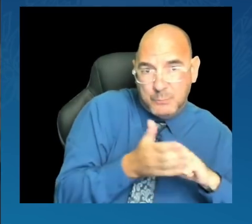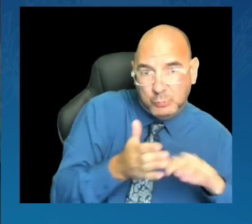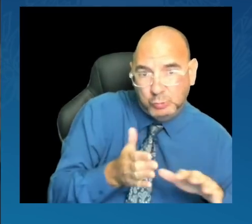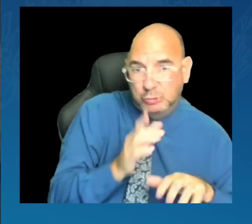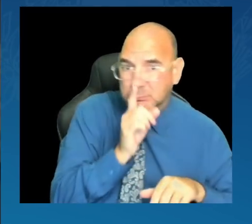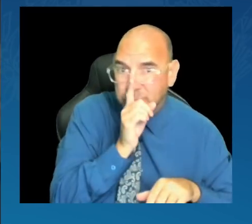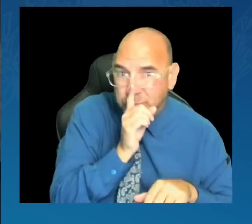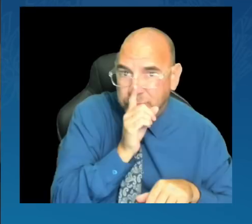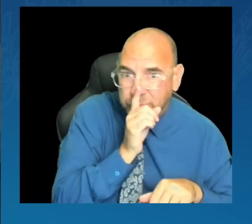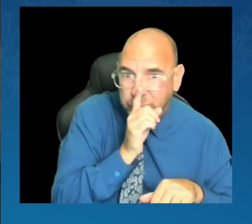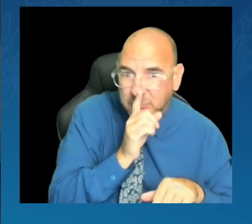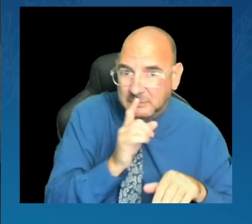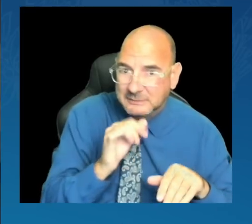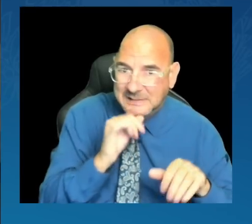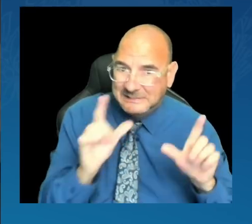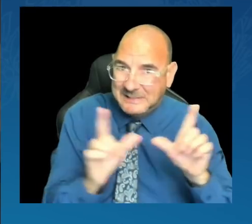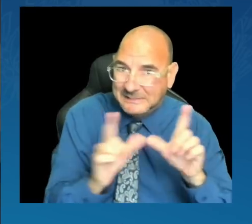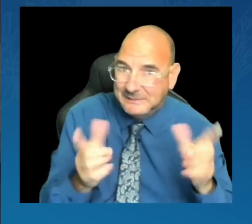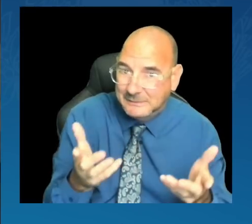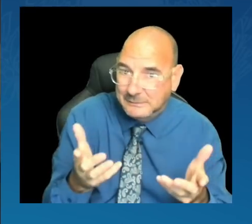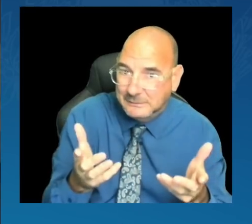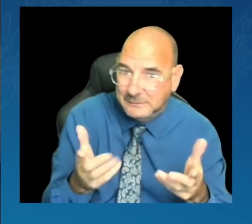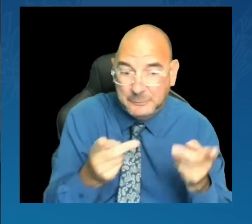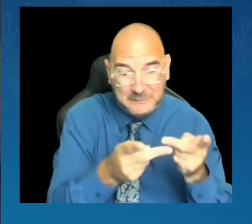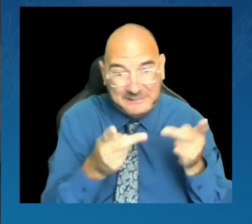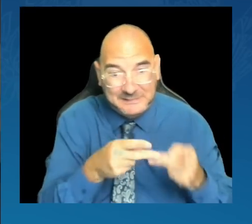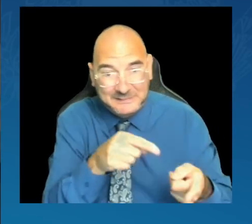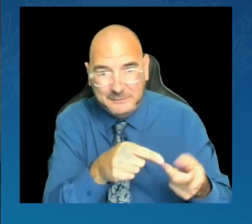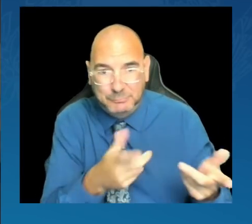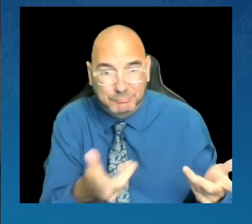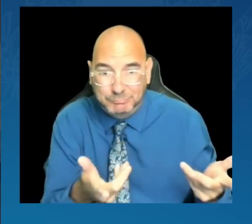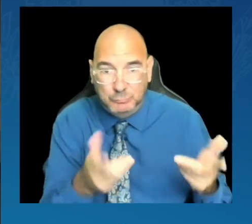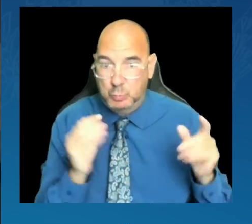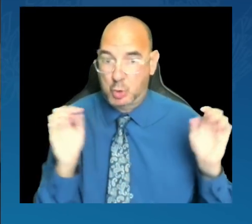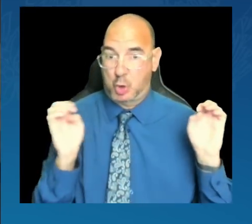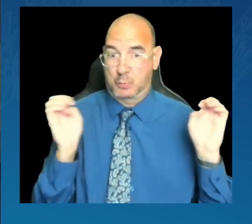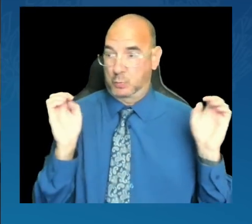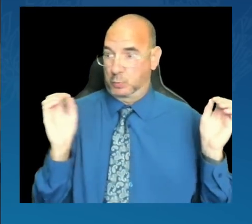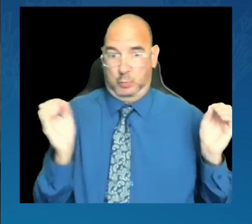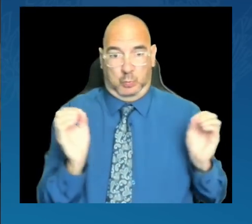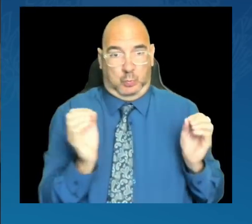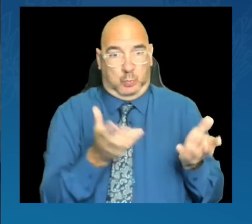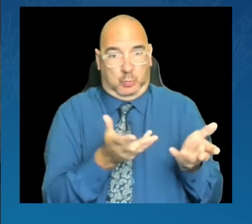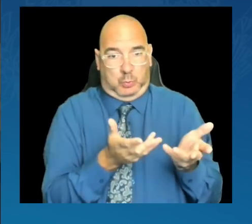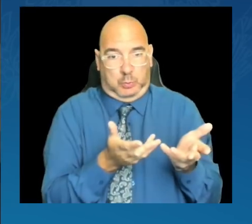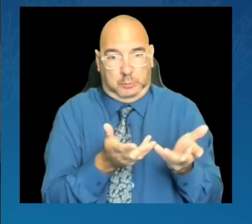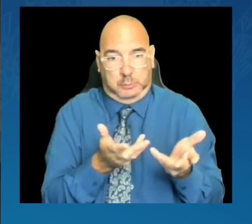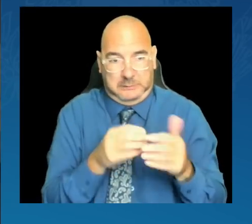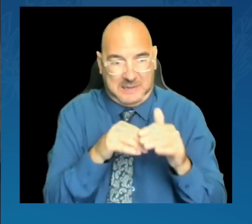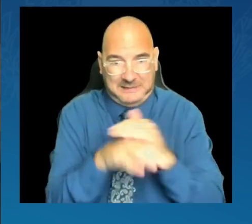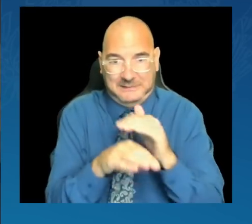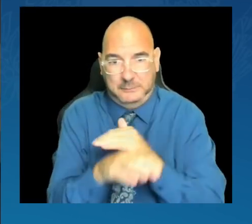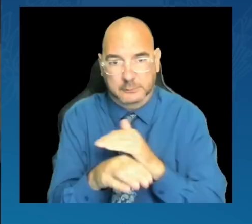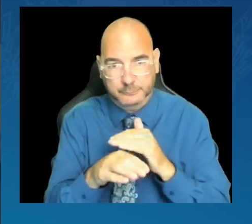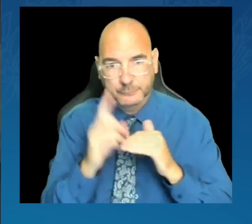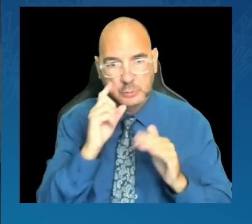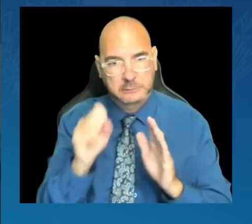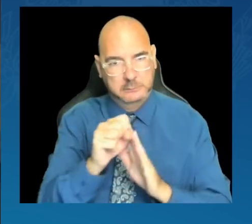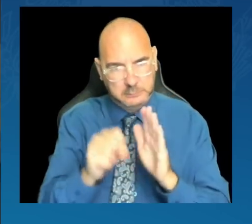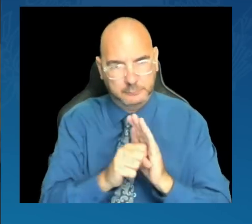Lack of abortion access in a state with an already abysmal maternity care system will kill women.